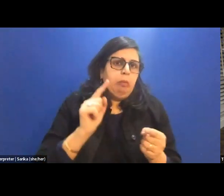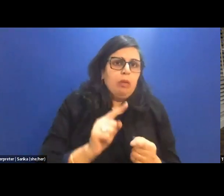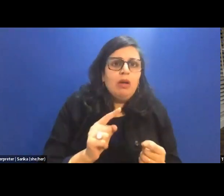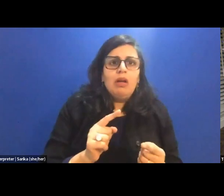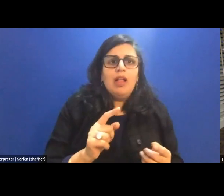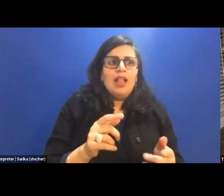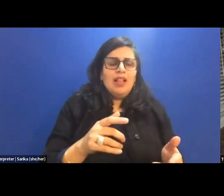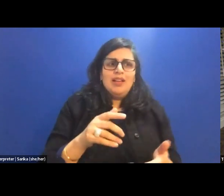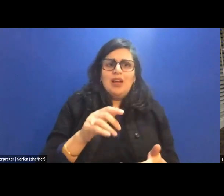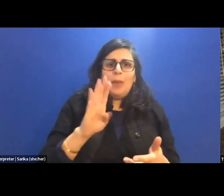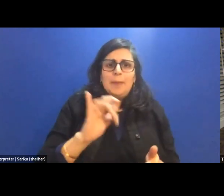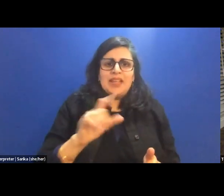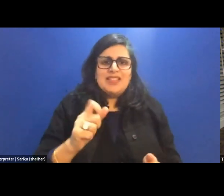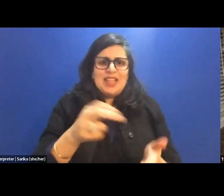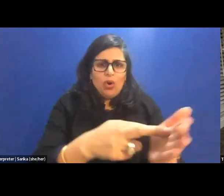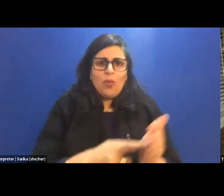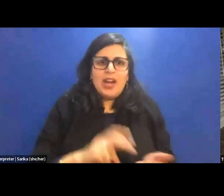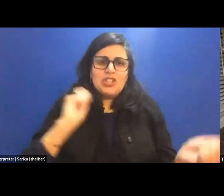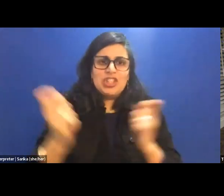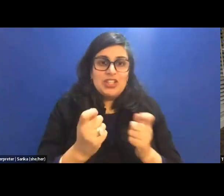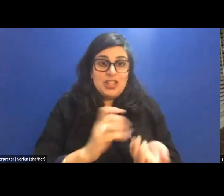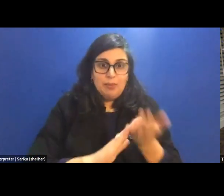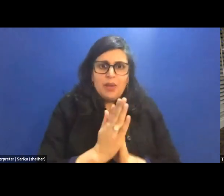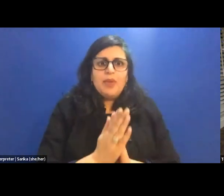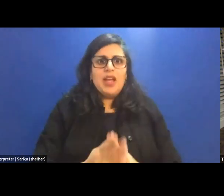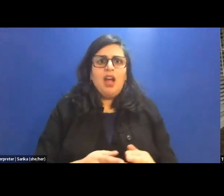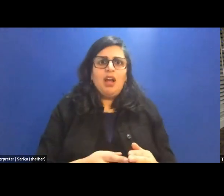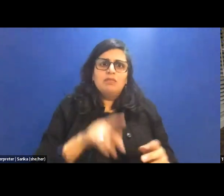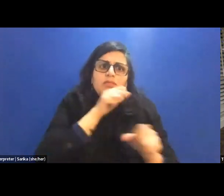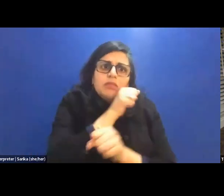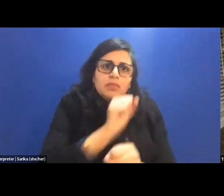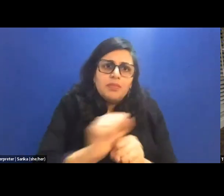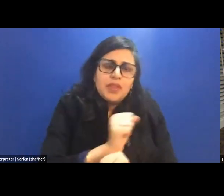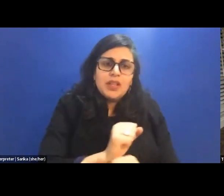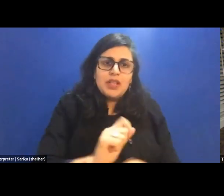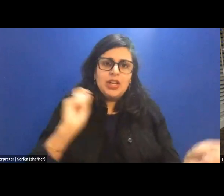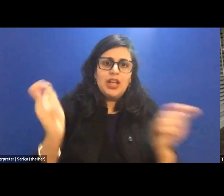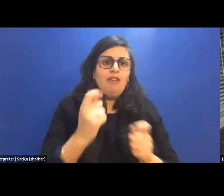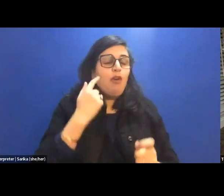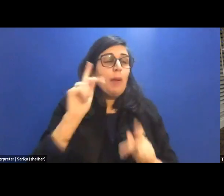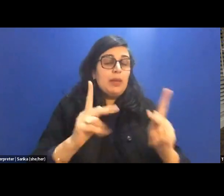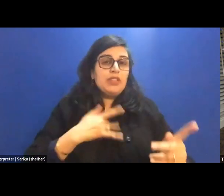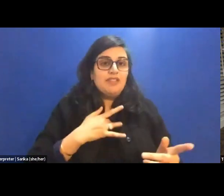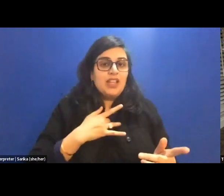of our rights and human dignity. I would hope we wouldn't roll back any kind of bills